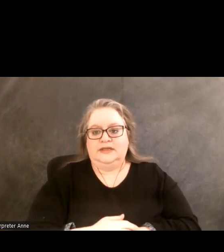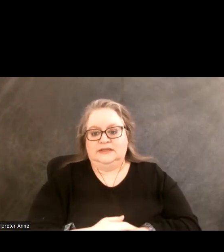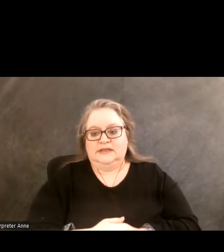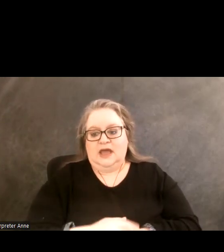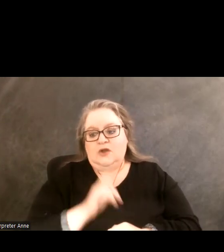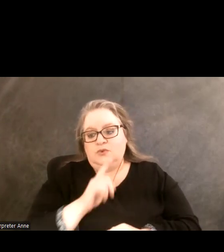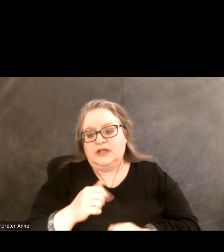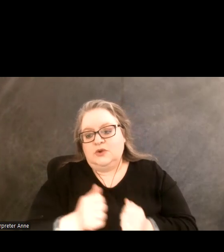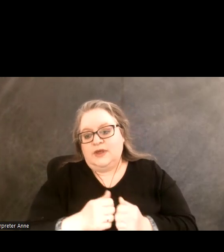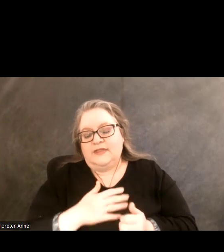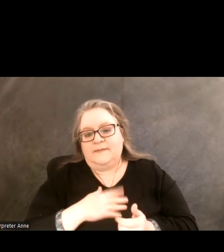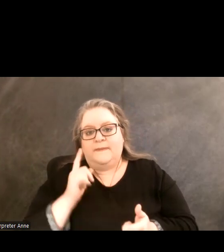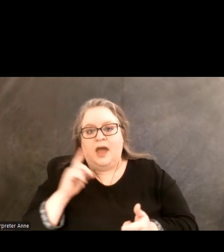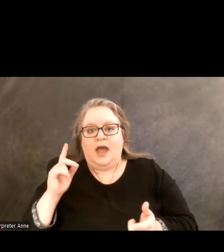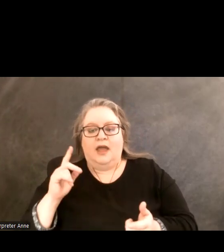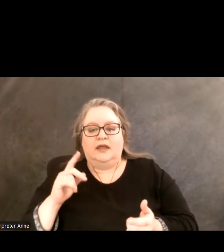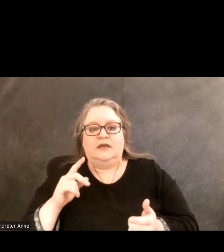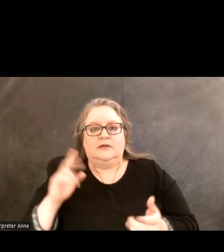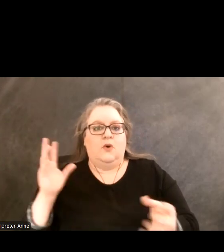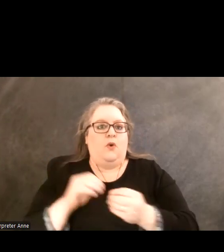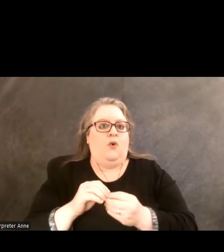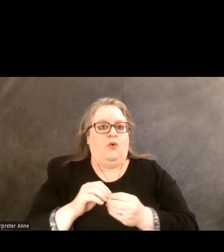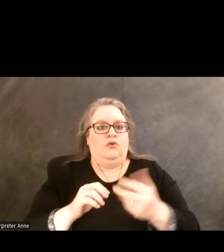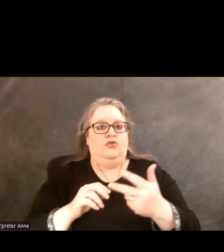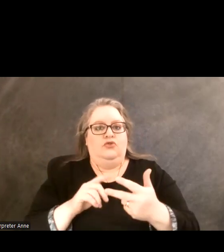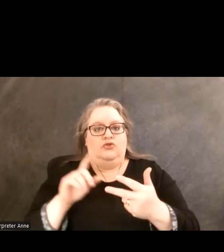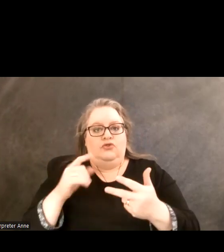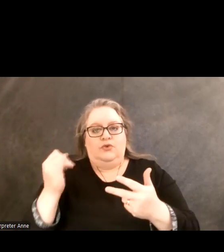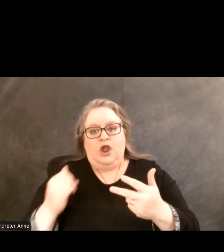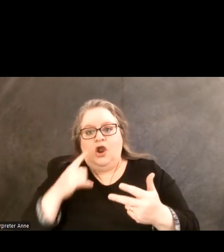with my whole Arts Fellowship is working sometimes